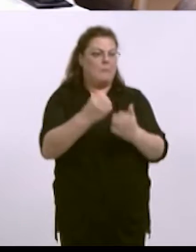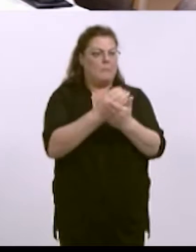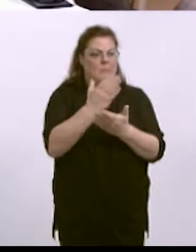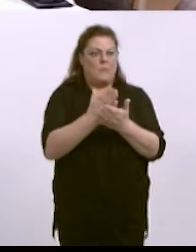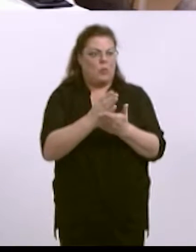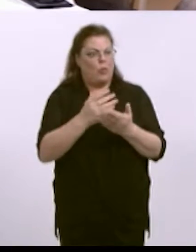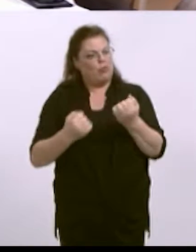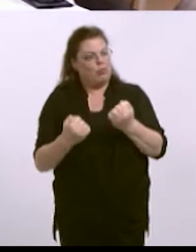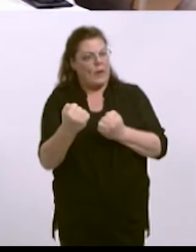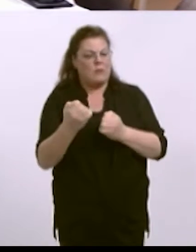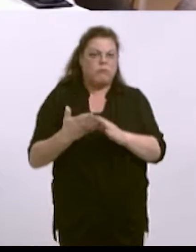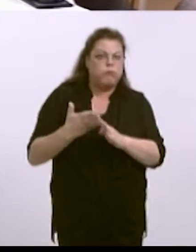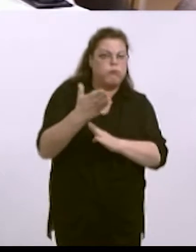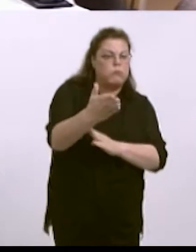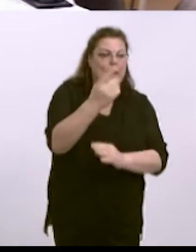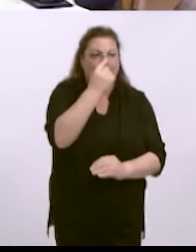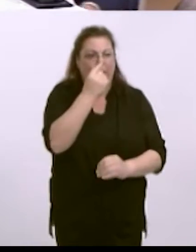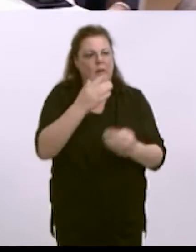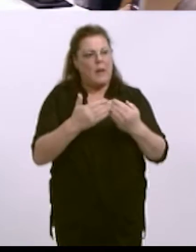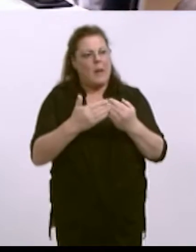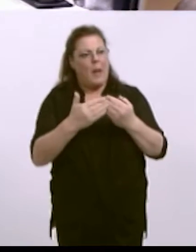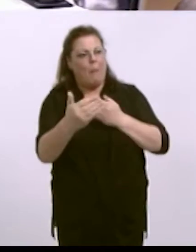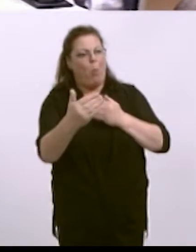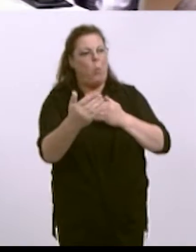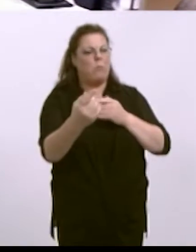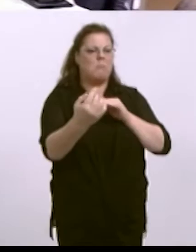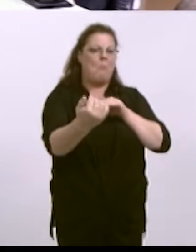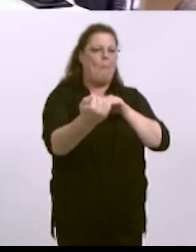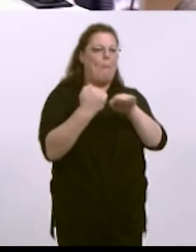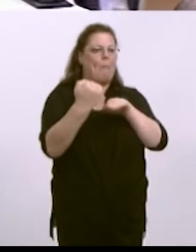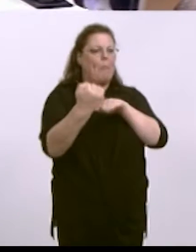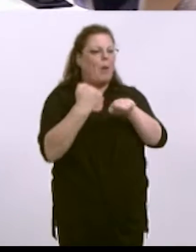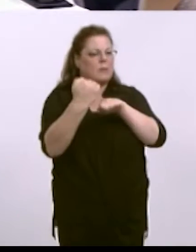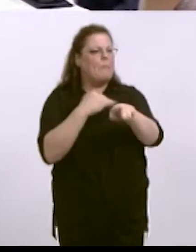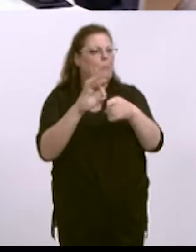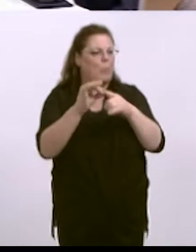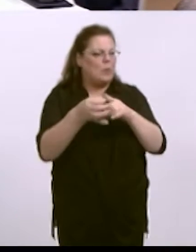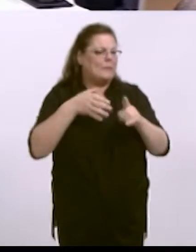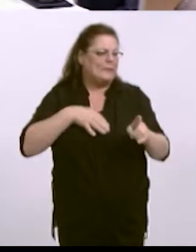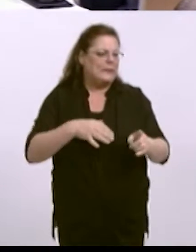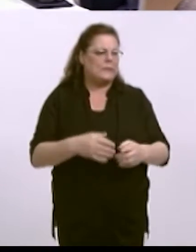lines and possibly more passing loops. The question as to whether the entire line should